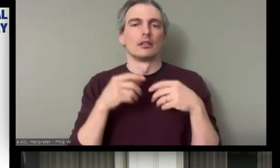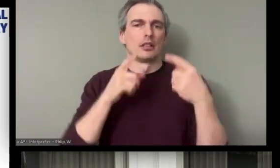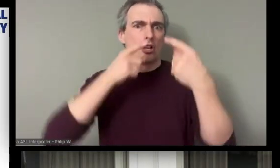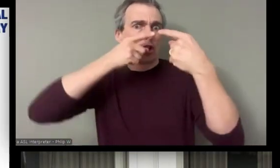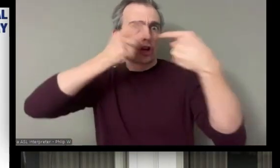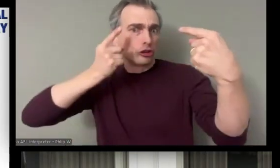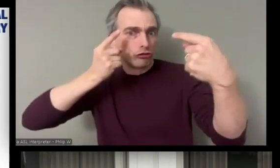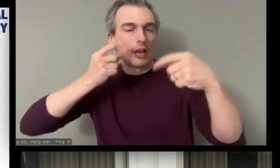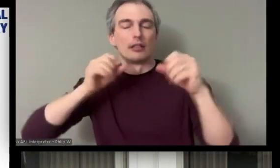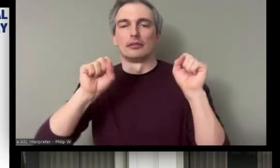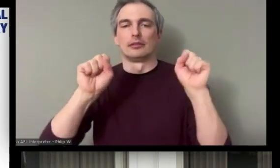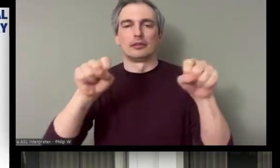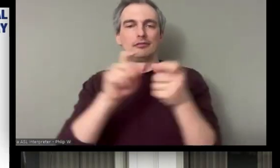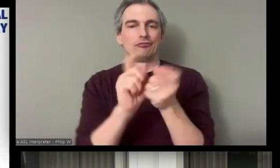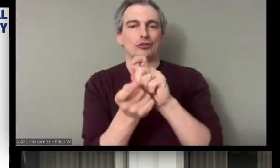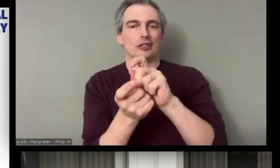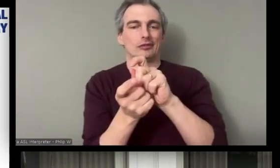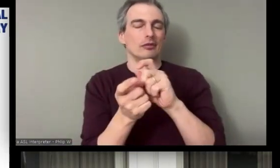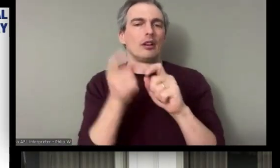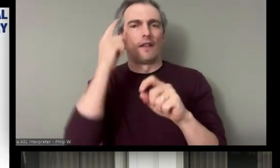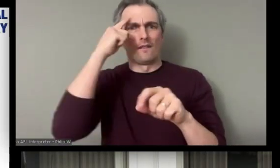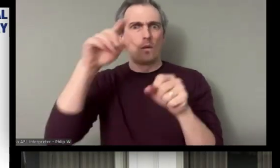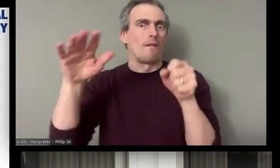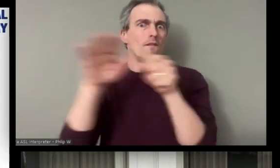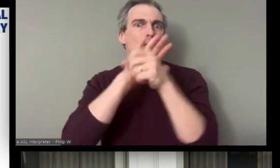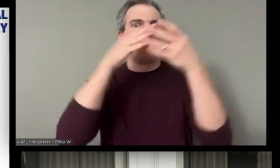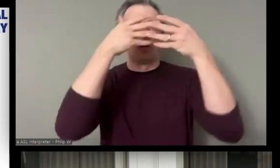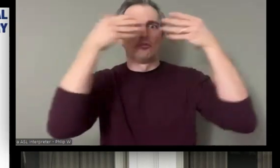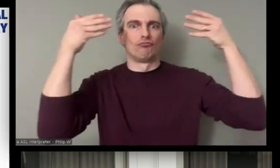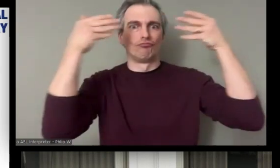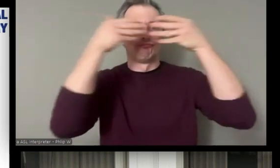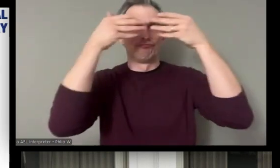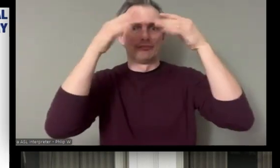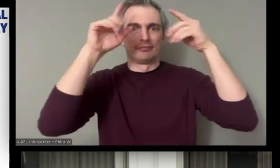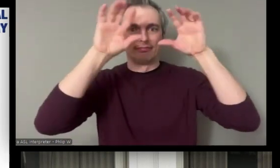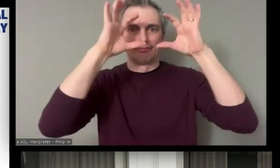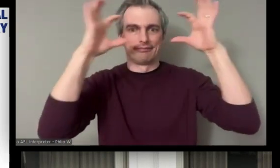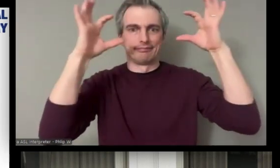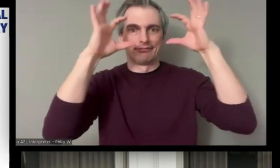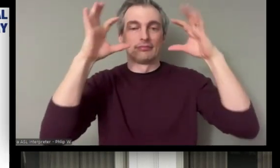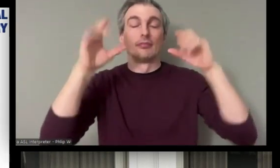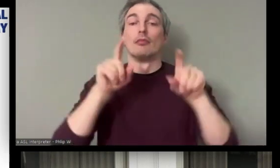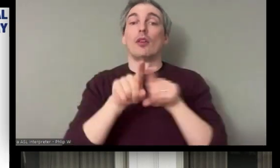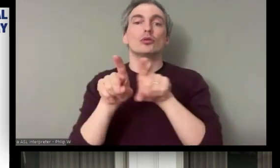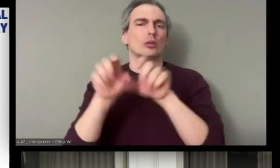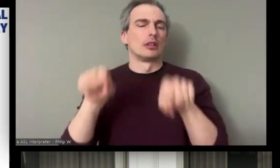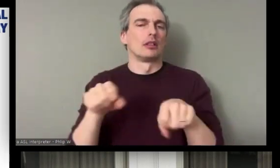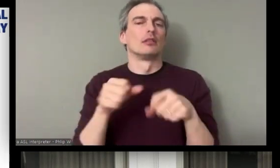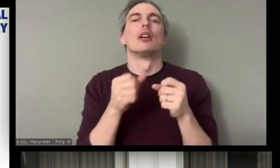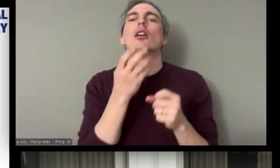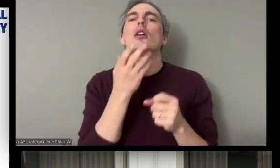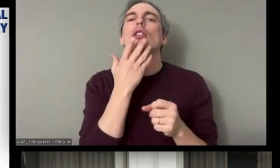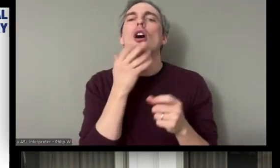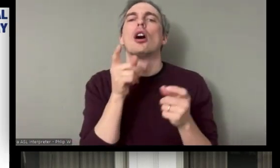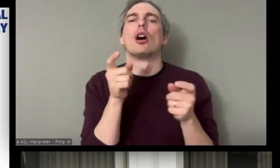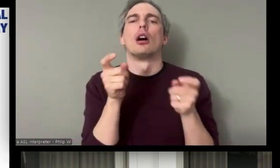display in the settings. You can also do some color correction settings to change some filters.